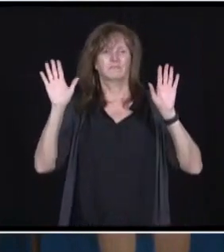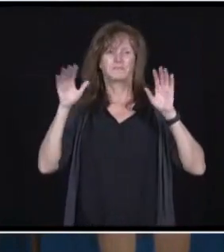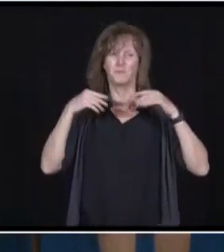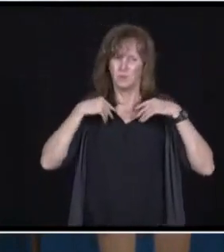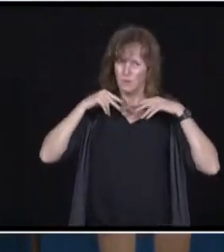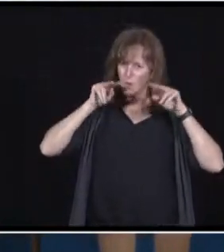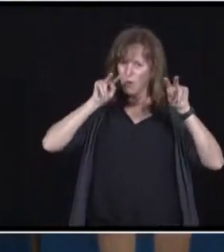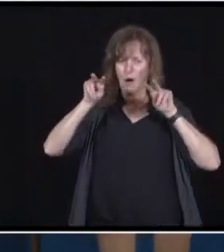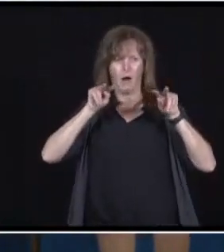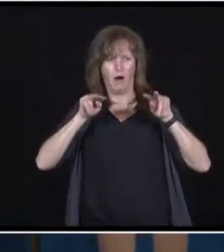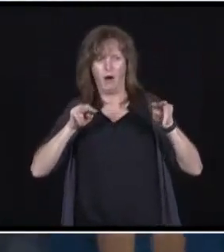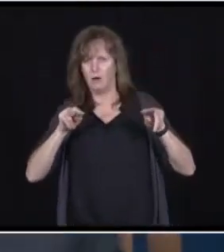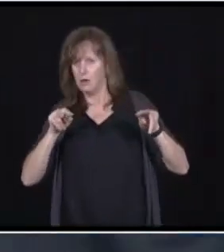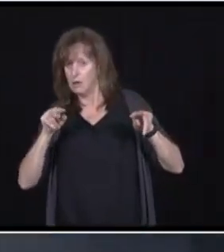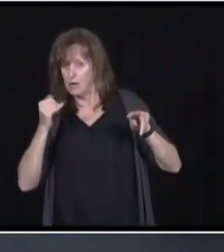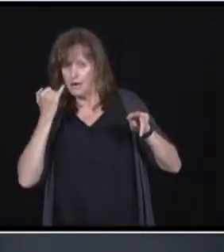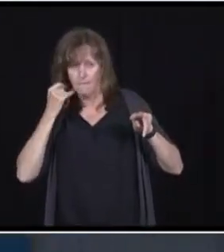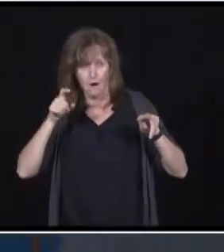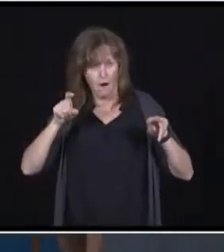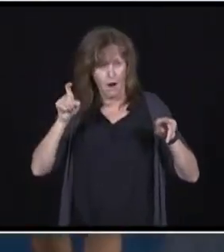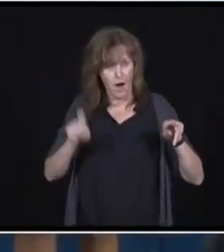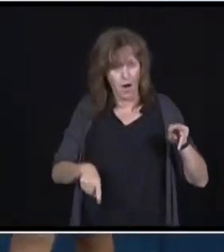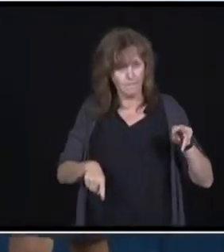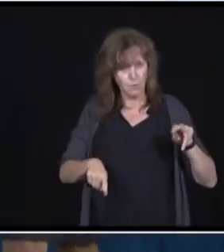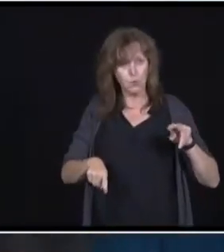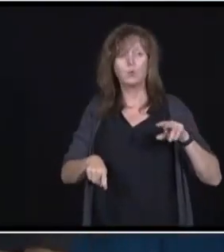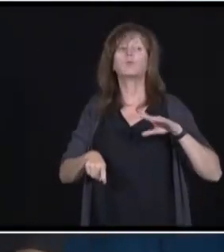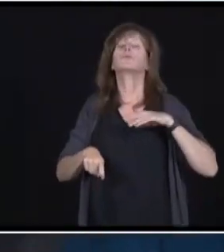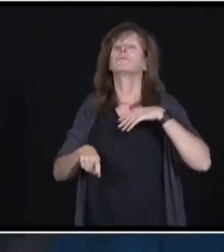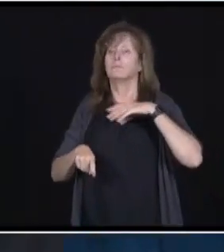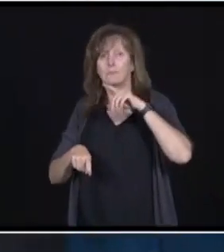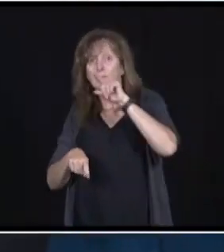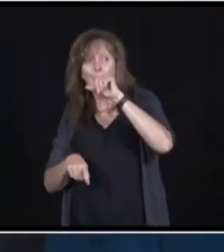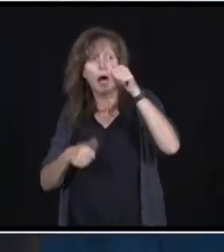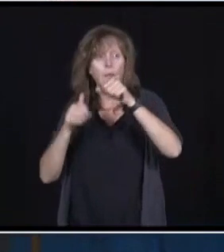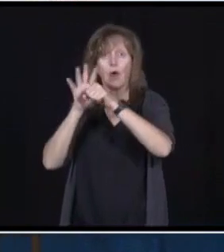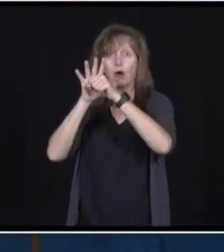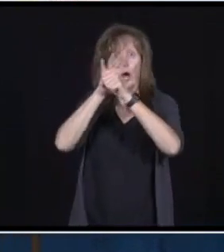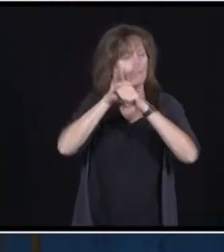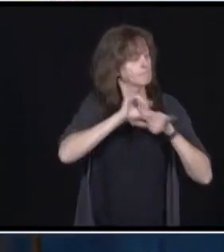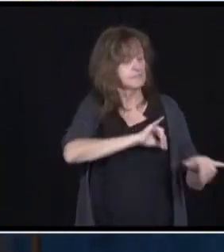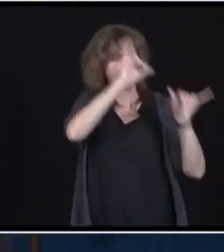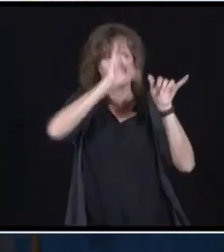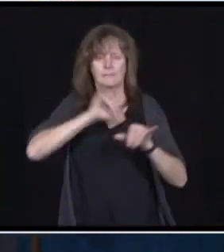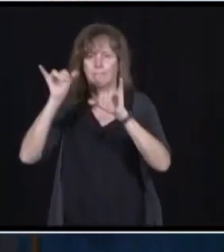staying with the weather getting the way it is, you still might want to even go down to those levels even if